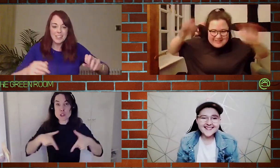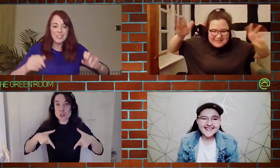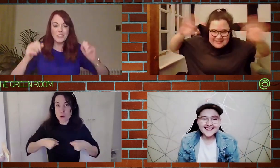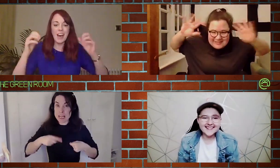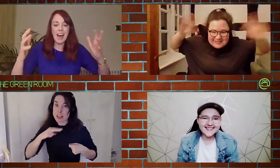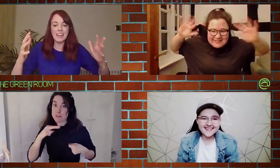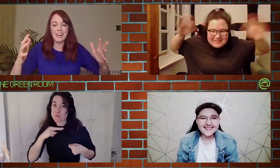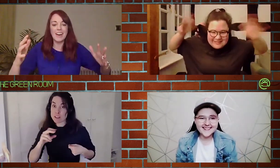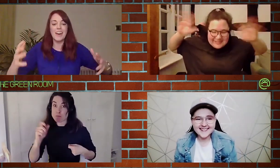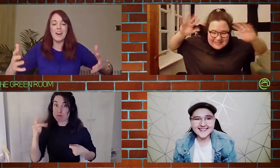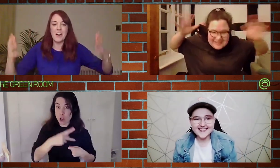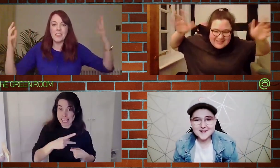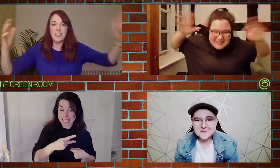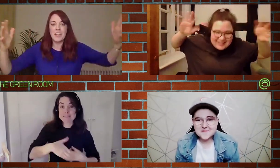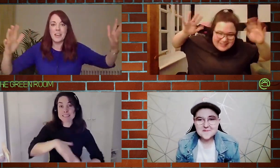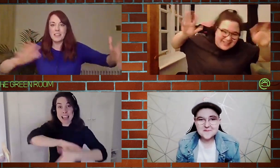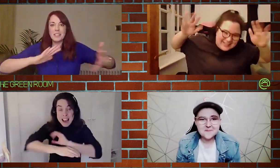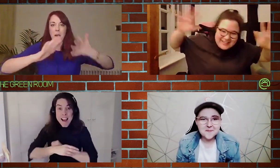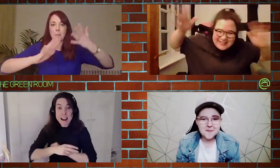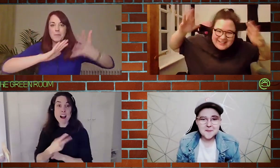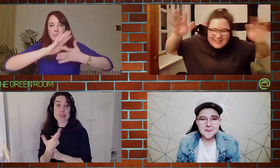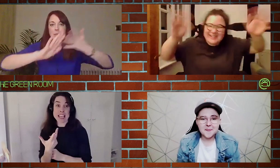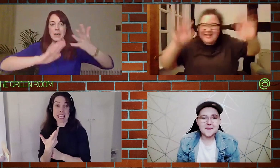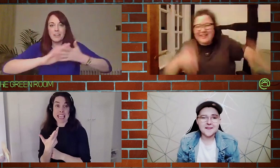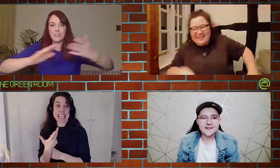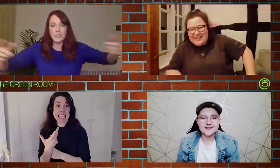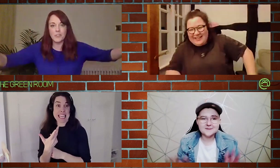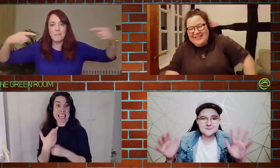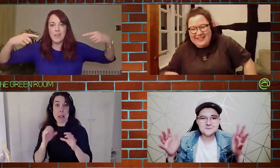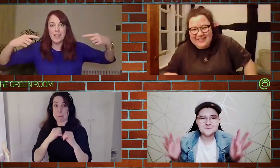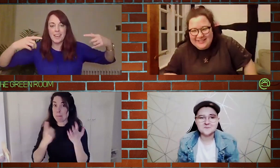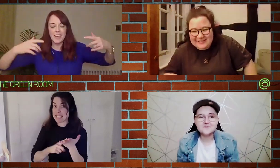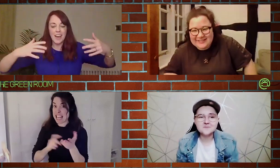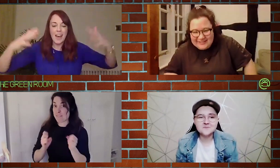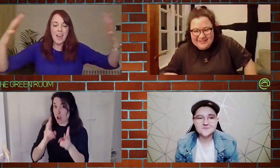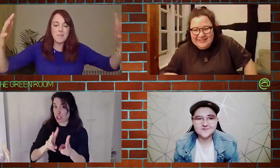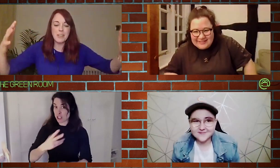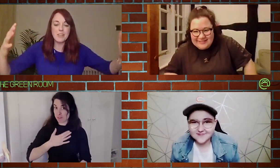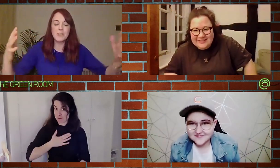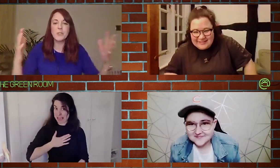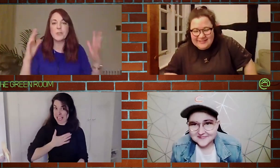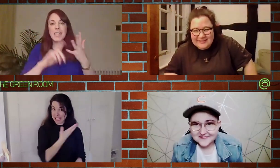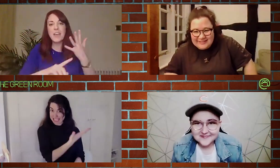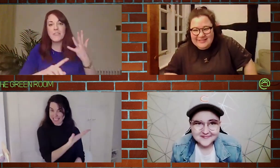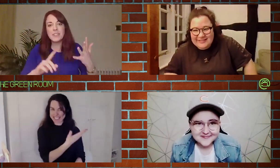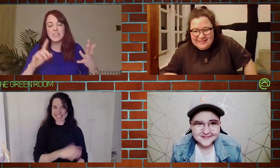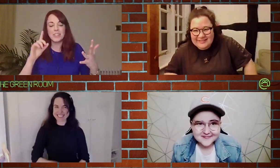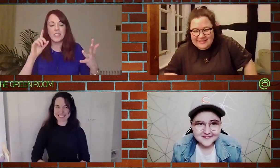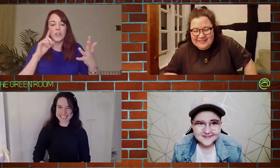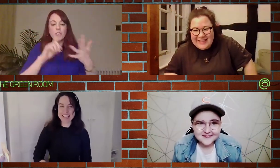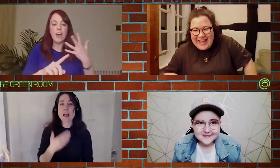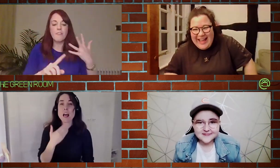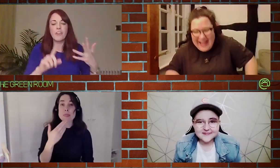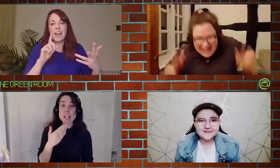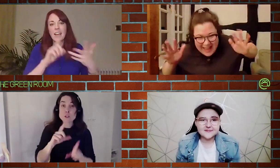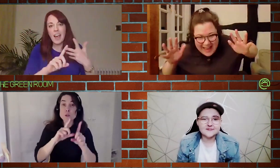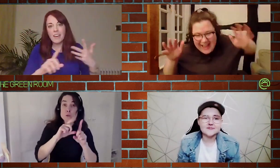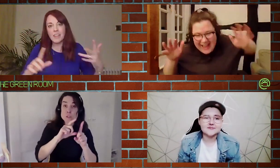To Anna the BSL version of me. To David, Trevor and Harri